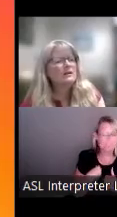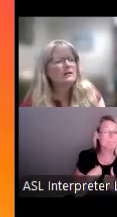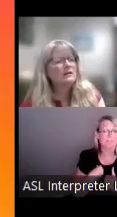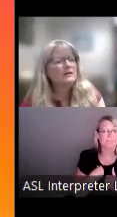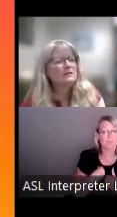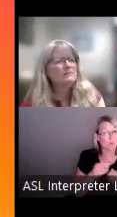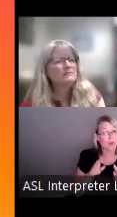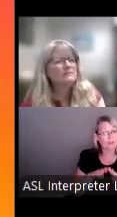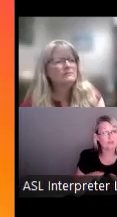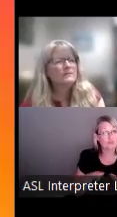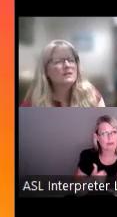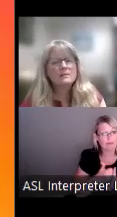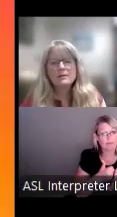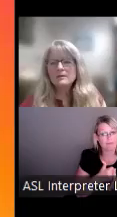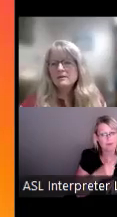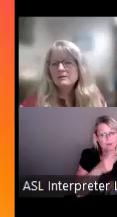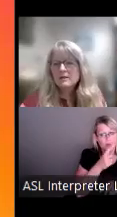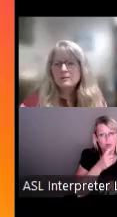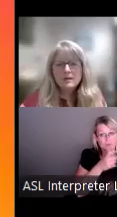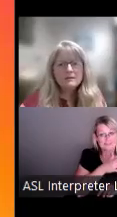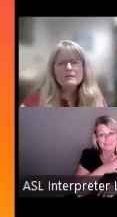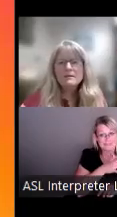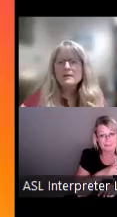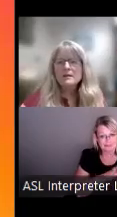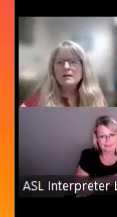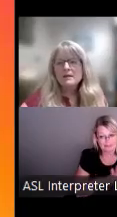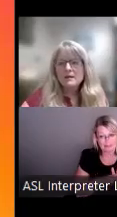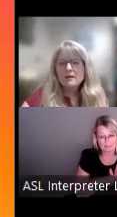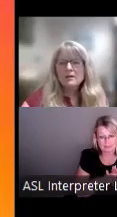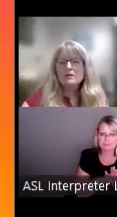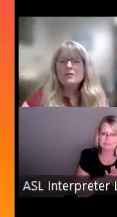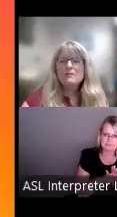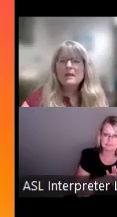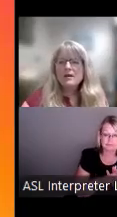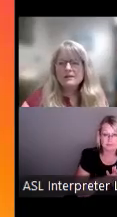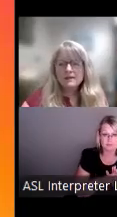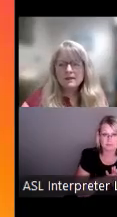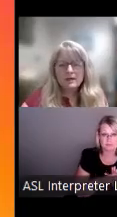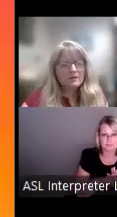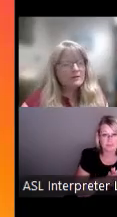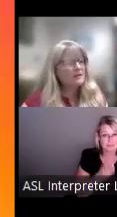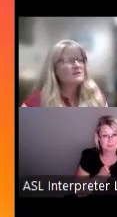that is typically developing, you may not think about that